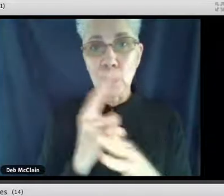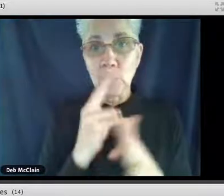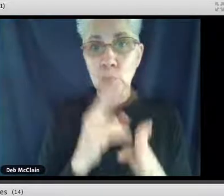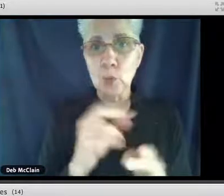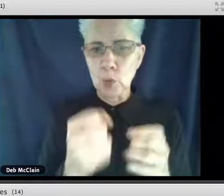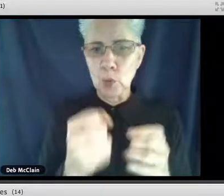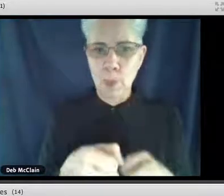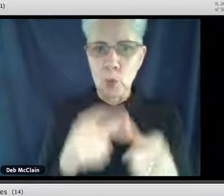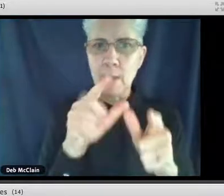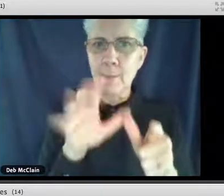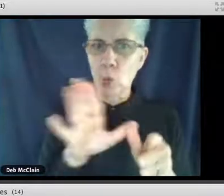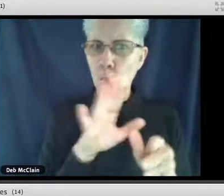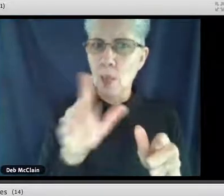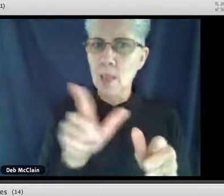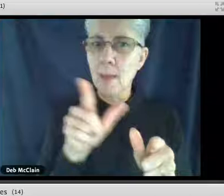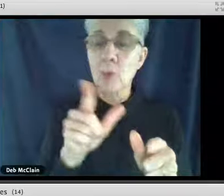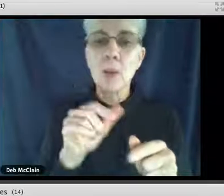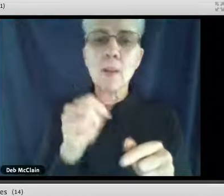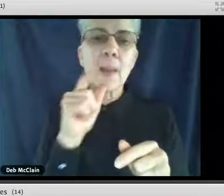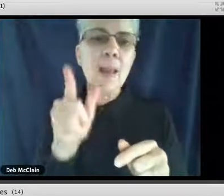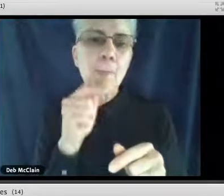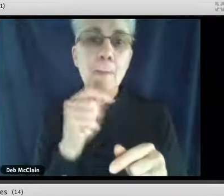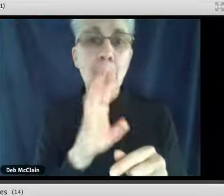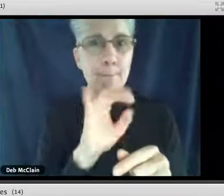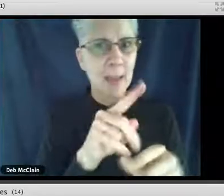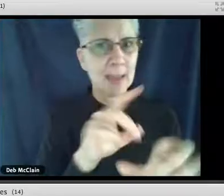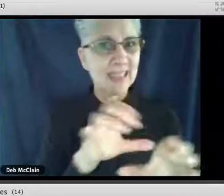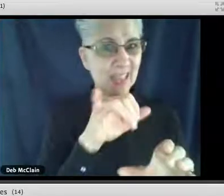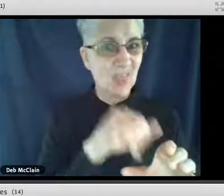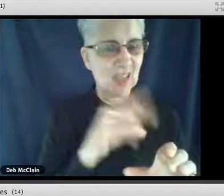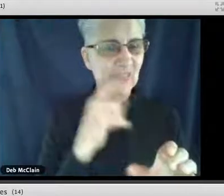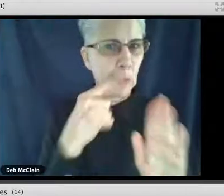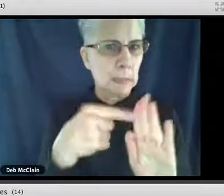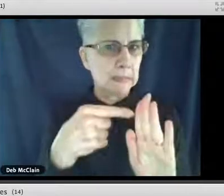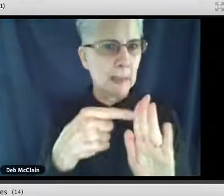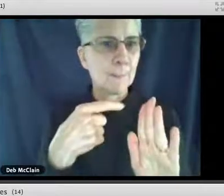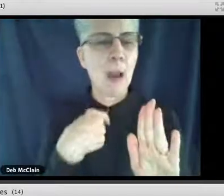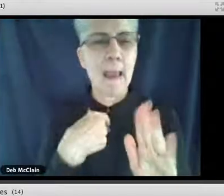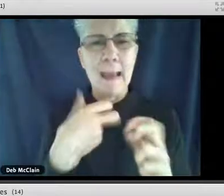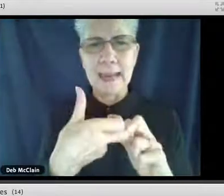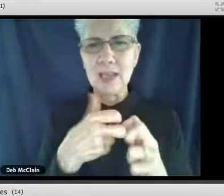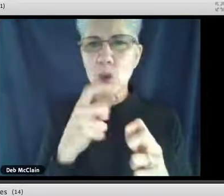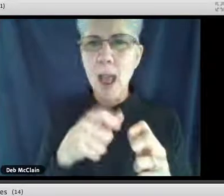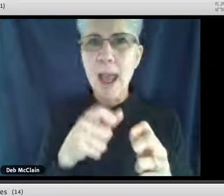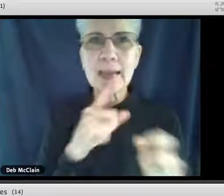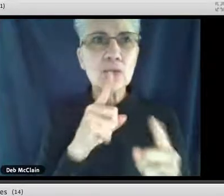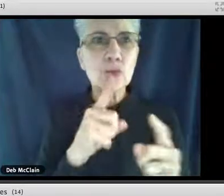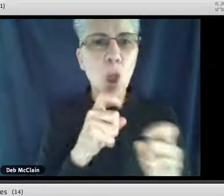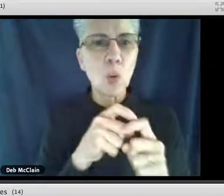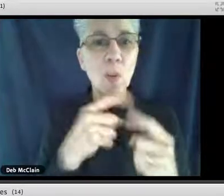and not a library but my bank does this, and, for example, I had an issue, and I needed to talk to the teller at my bank.